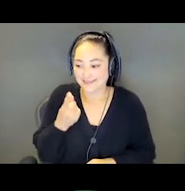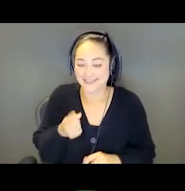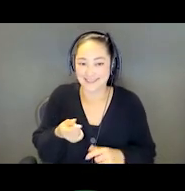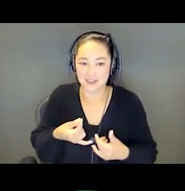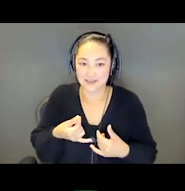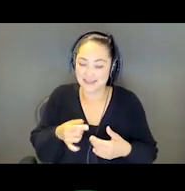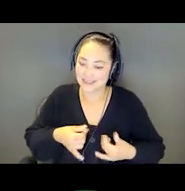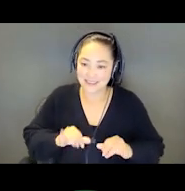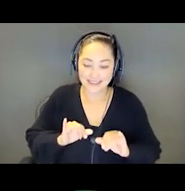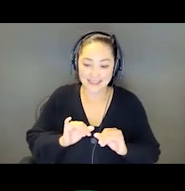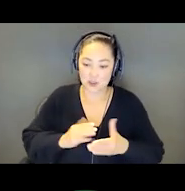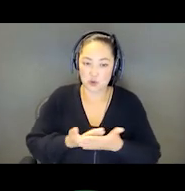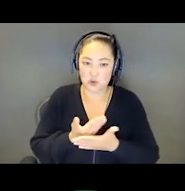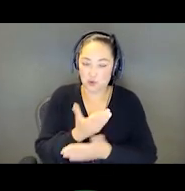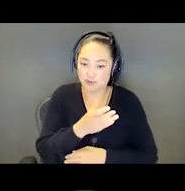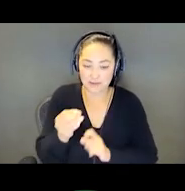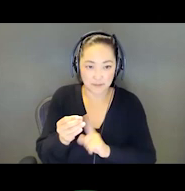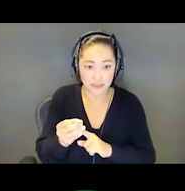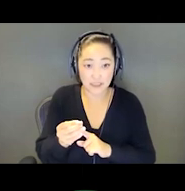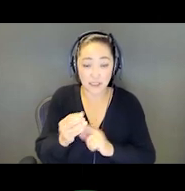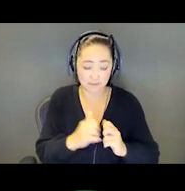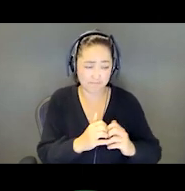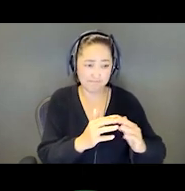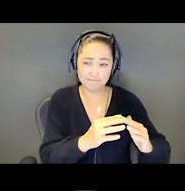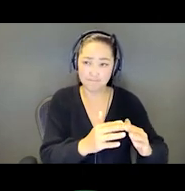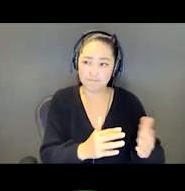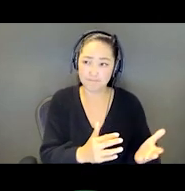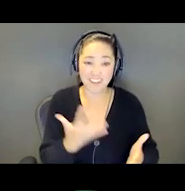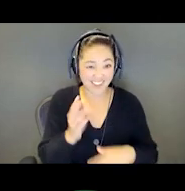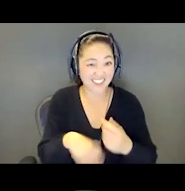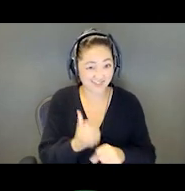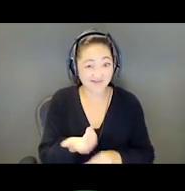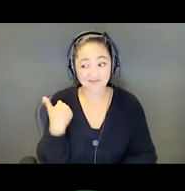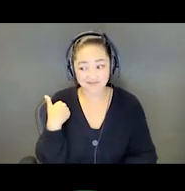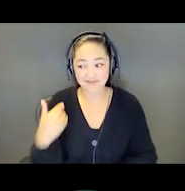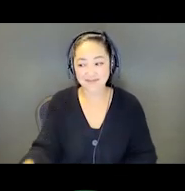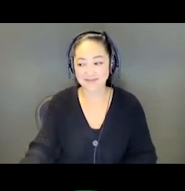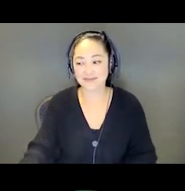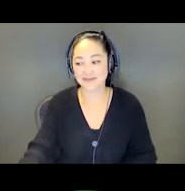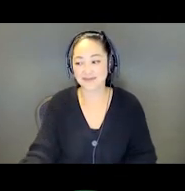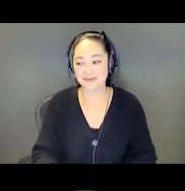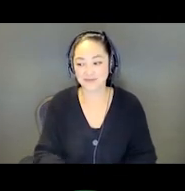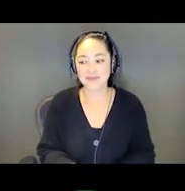So we have lunch maybe we have lunch 5 years ago and we have like a hit from the pandemic